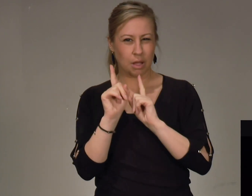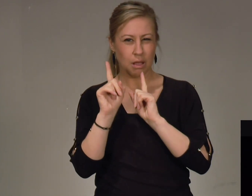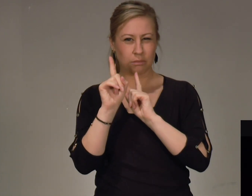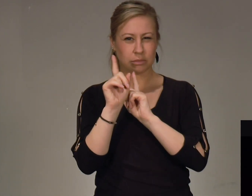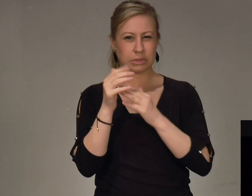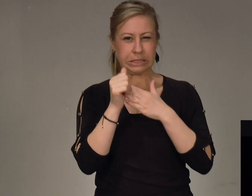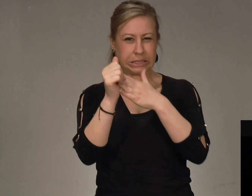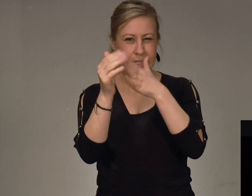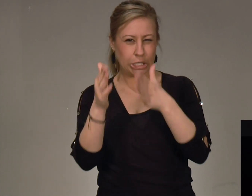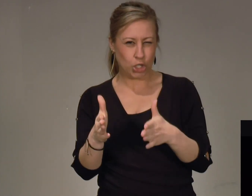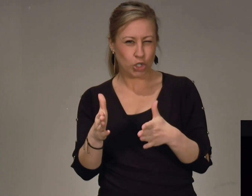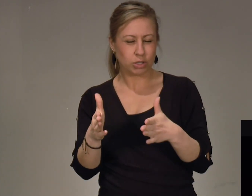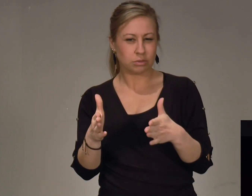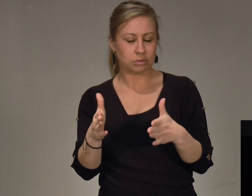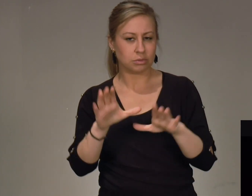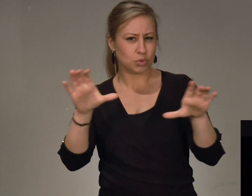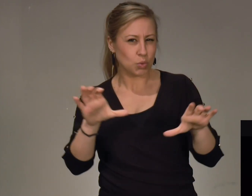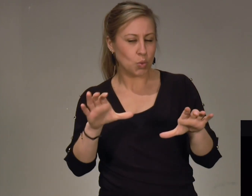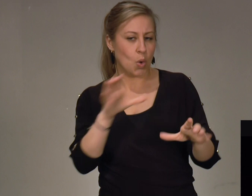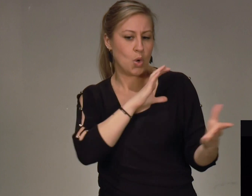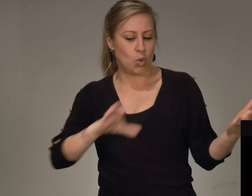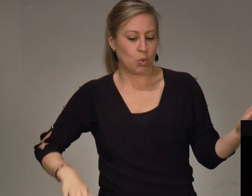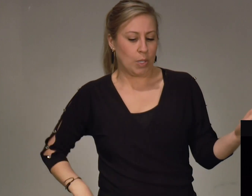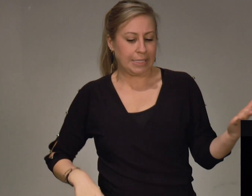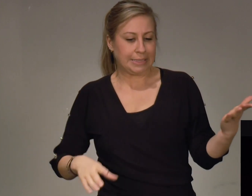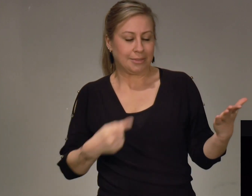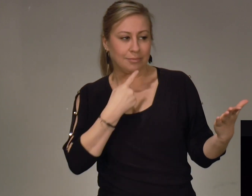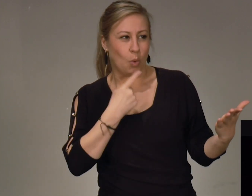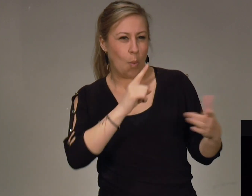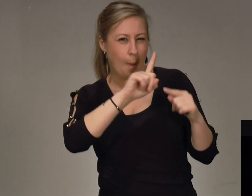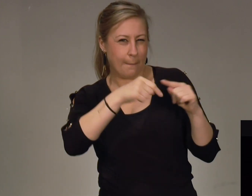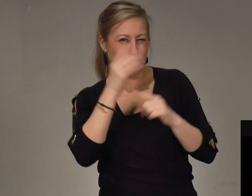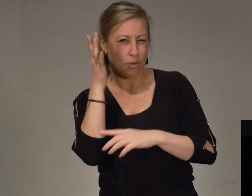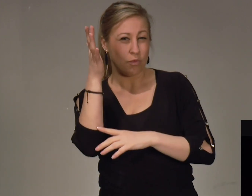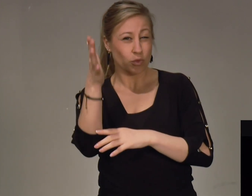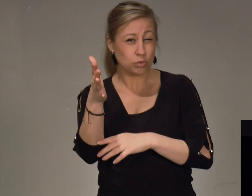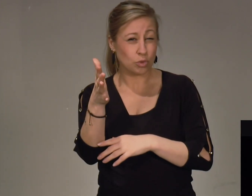talked about the future that spoke hope into the disciples' heart. And hopefully,